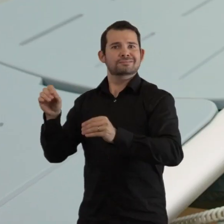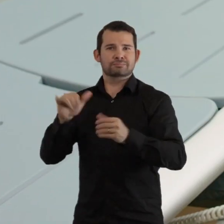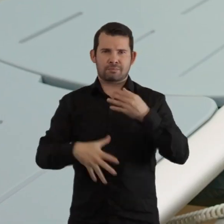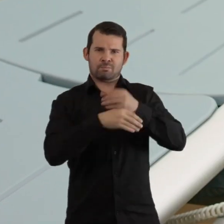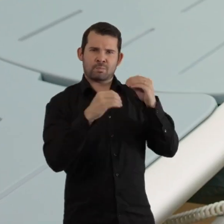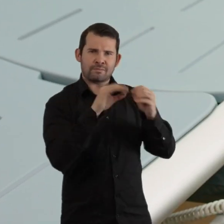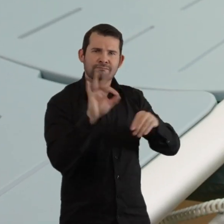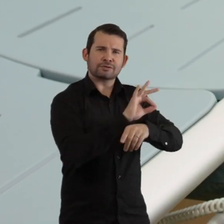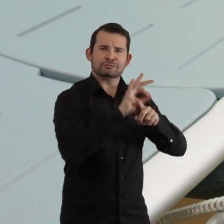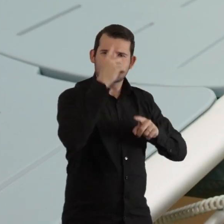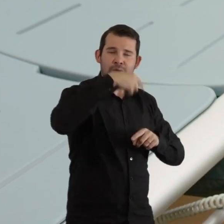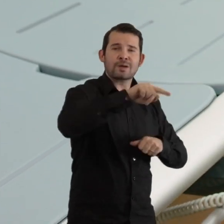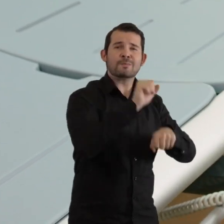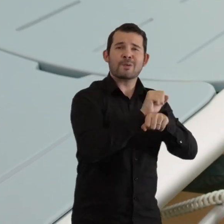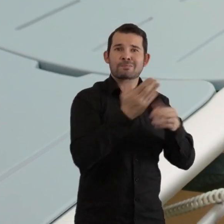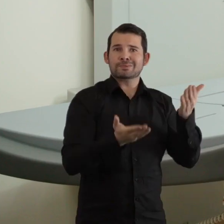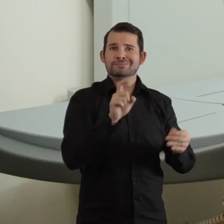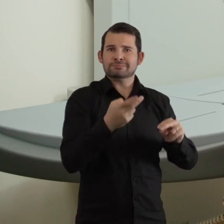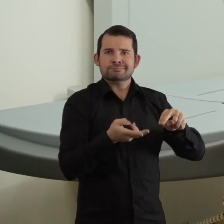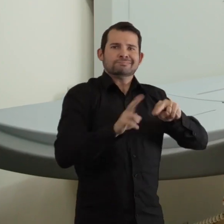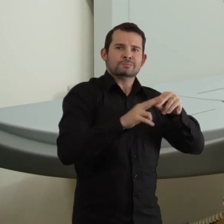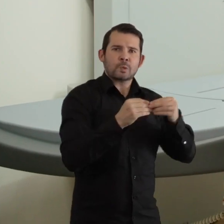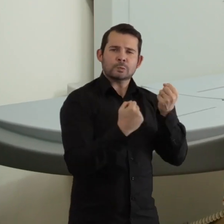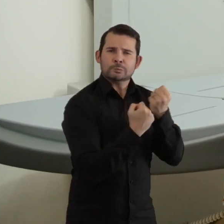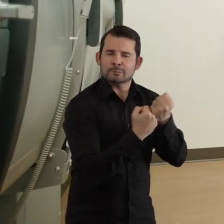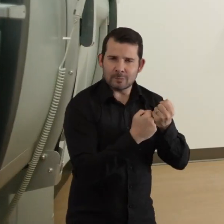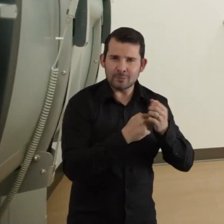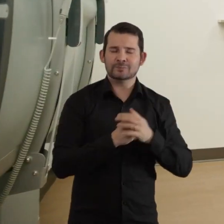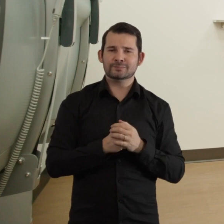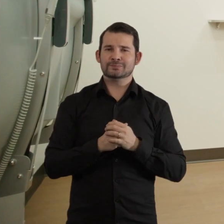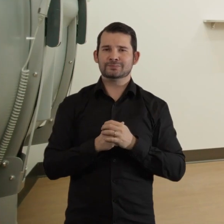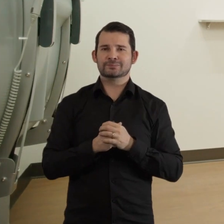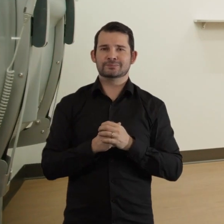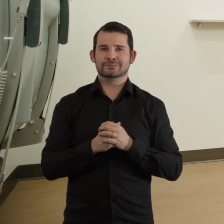This offers more functionality for employees with disabilities who may need higher levels of support.